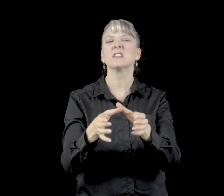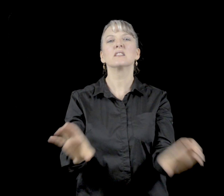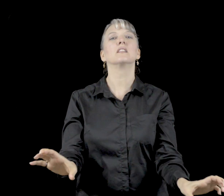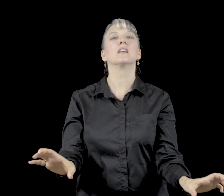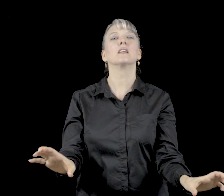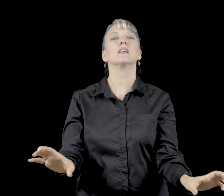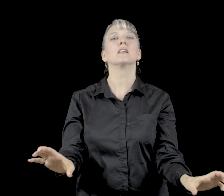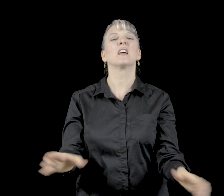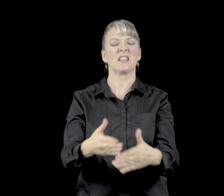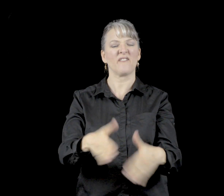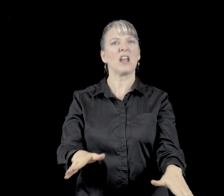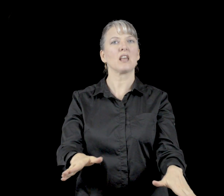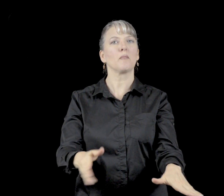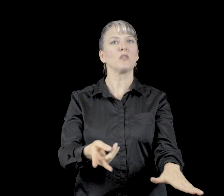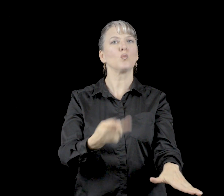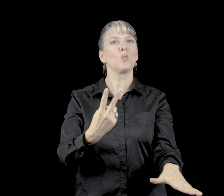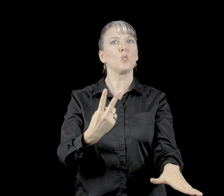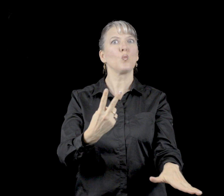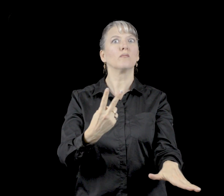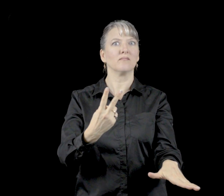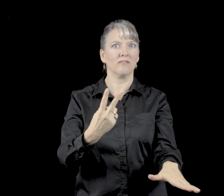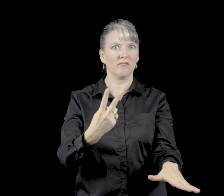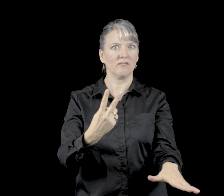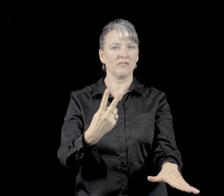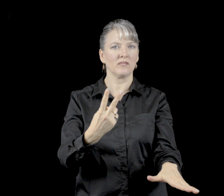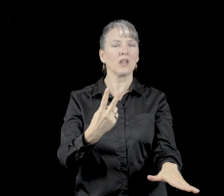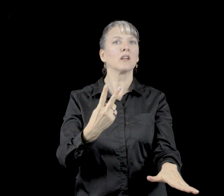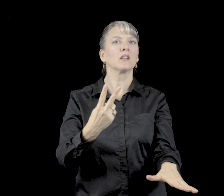Split the sum dividing it by two.